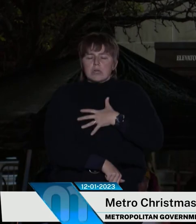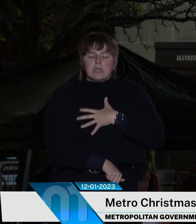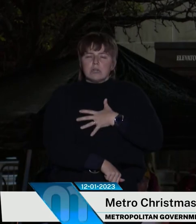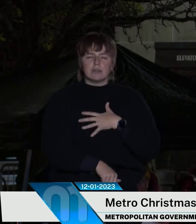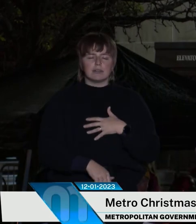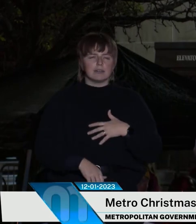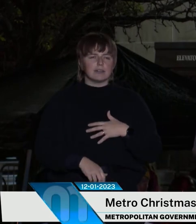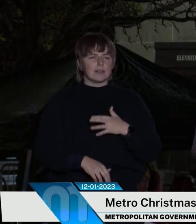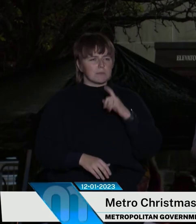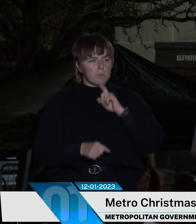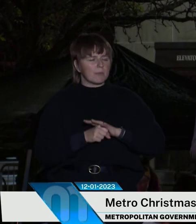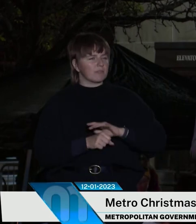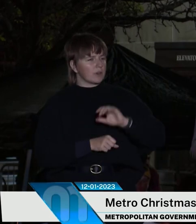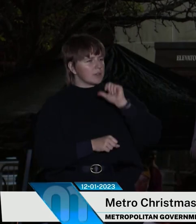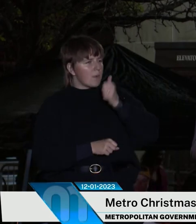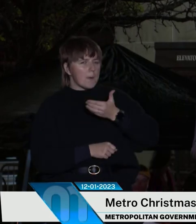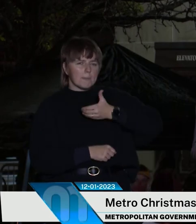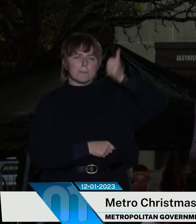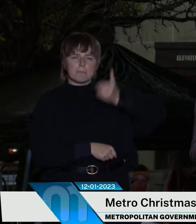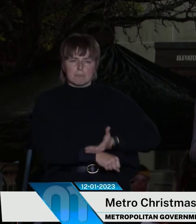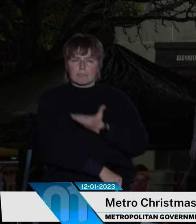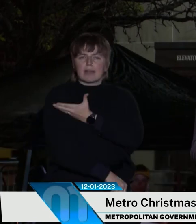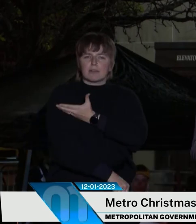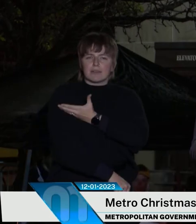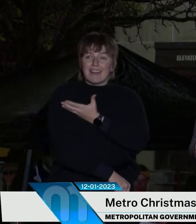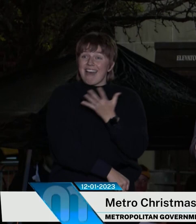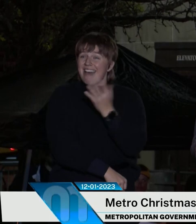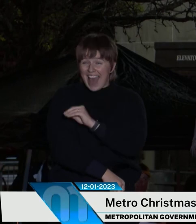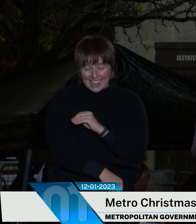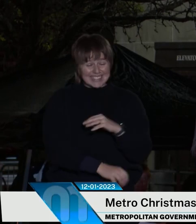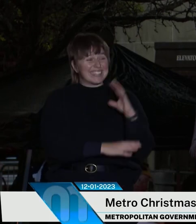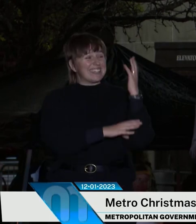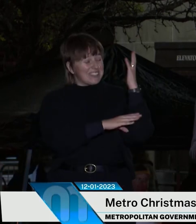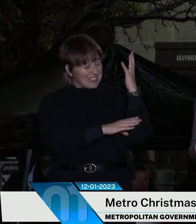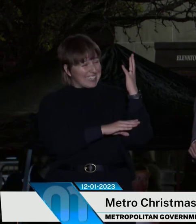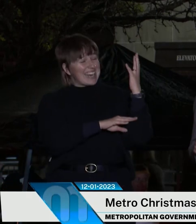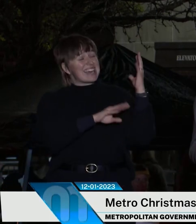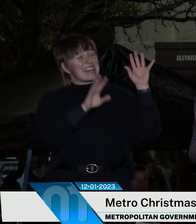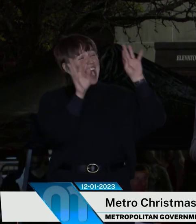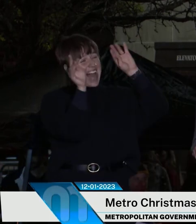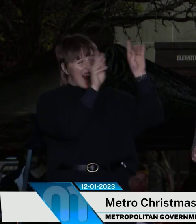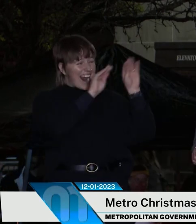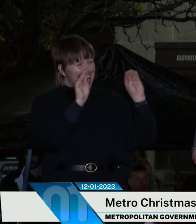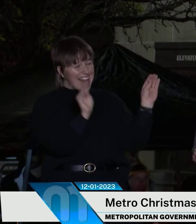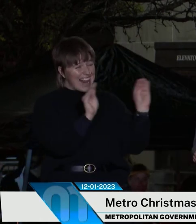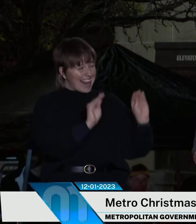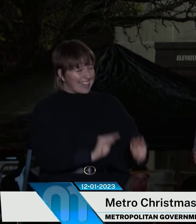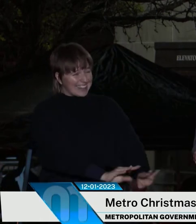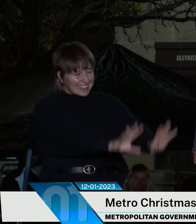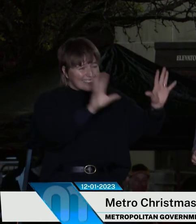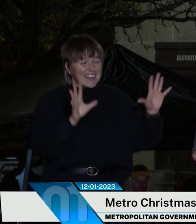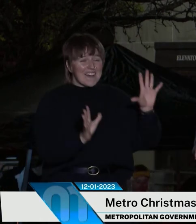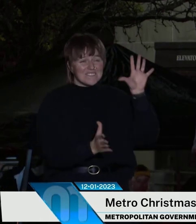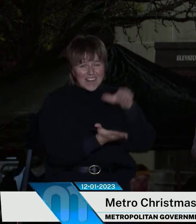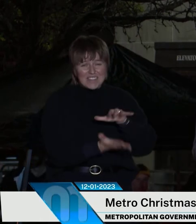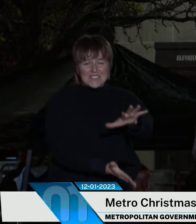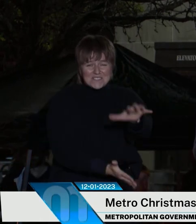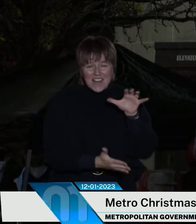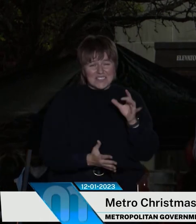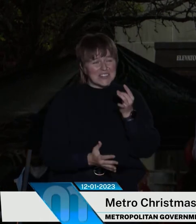OF PEACE AND THE PROMISE OF A BETTER TOMORROW. NOW IT'S ALSO BEARING ABOUT 5500 MULTICOLORED